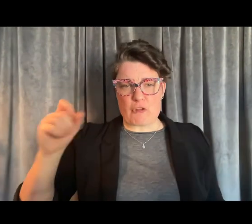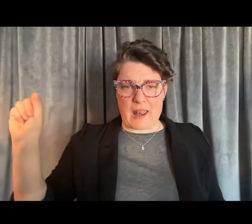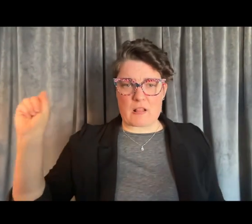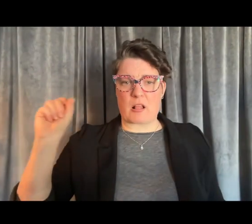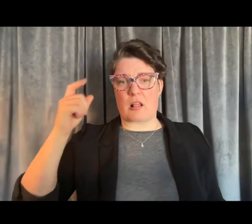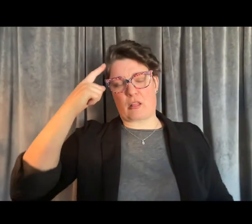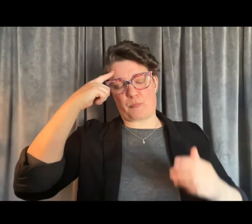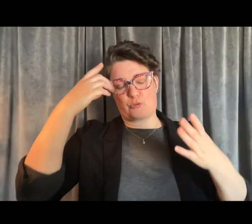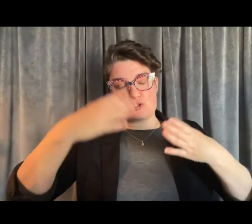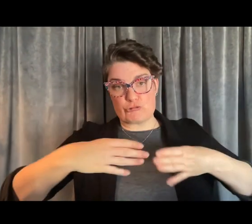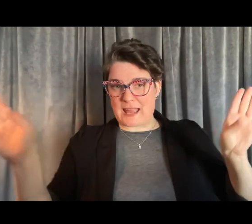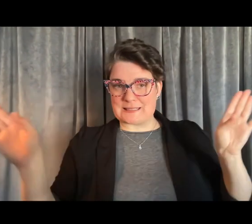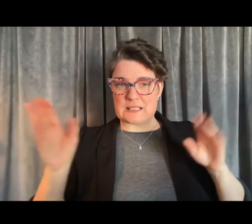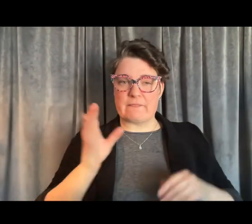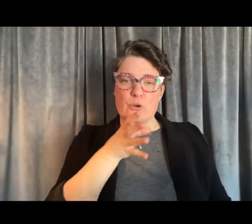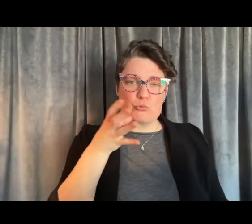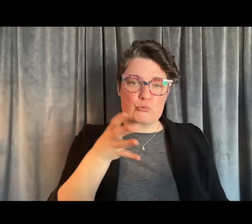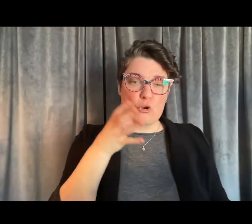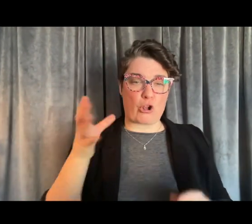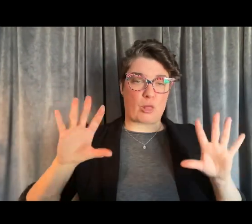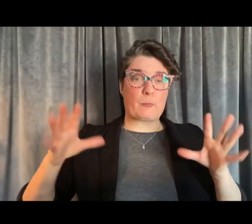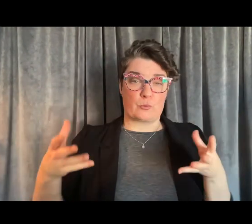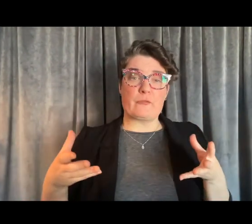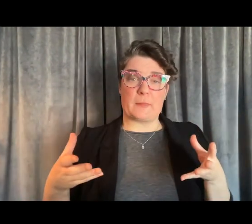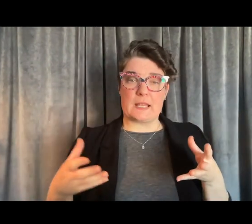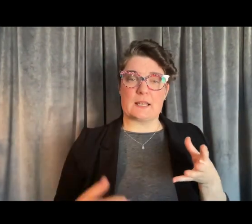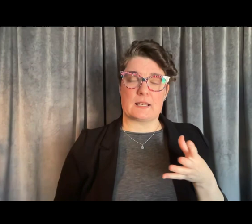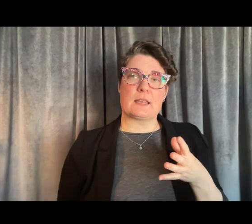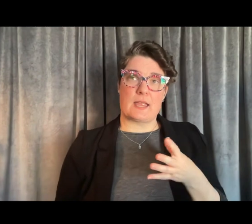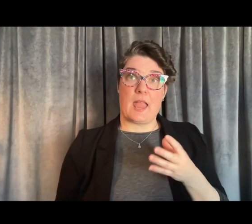radical progressive rural movement.